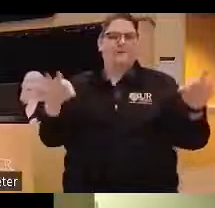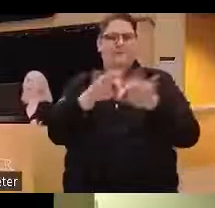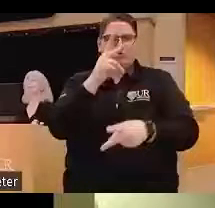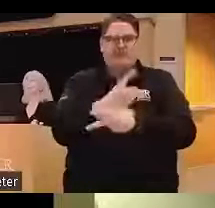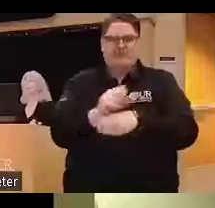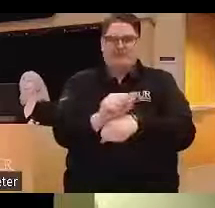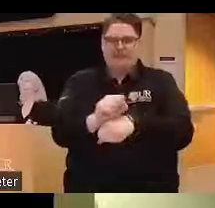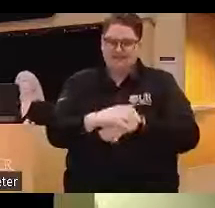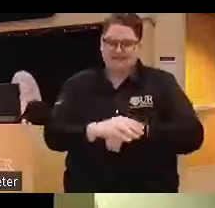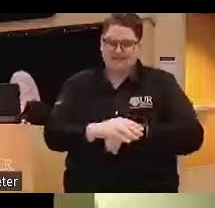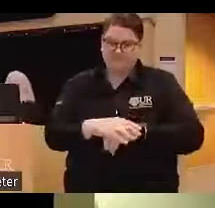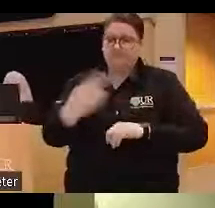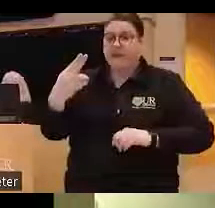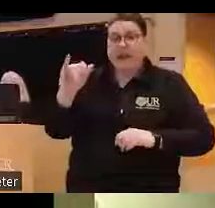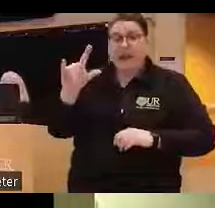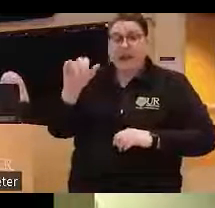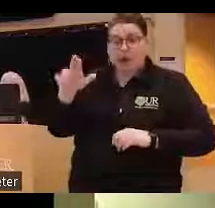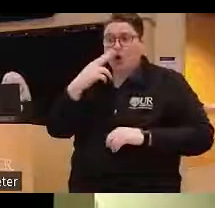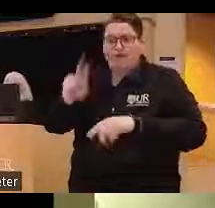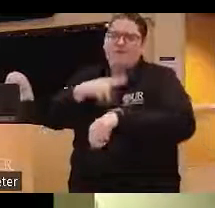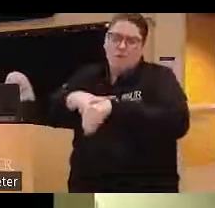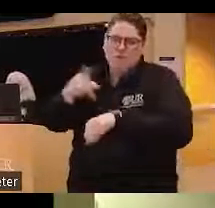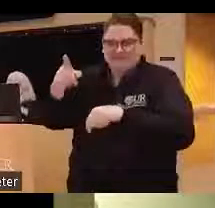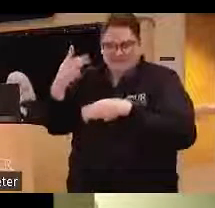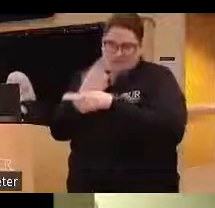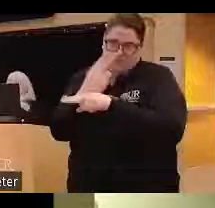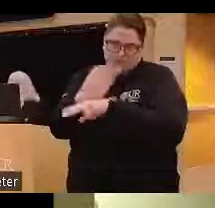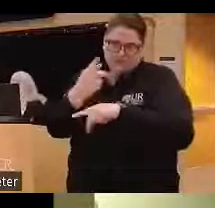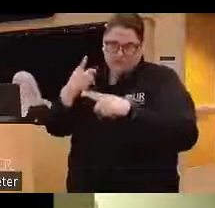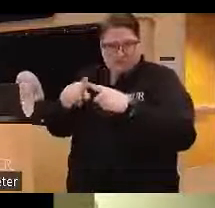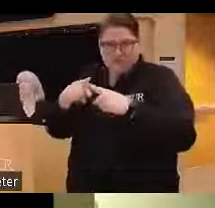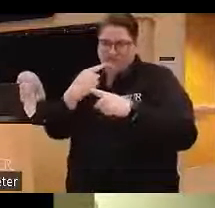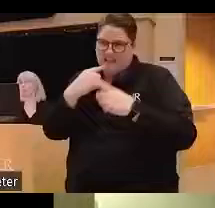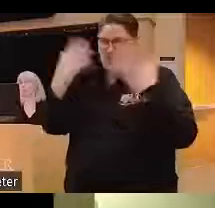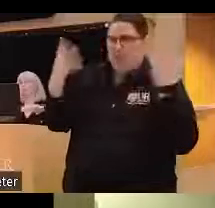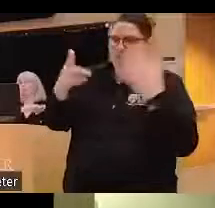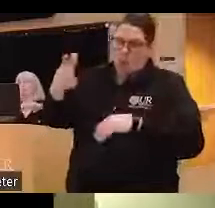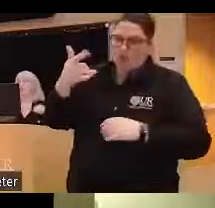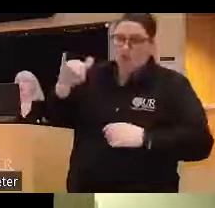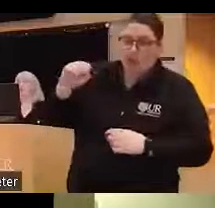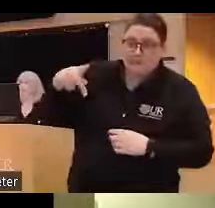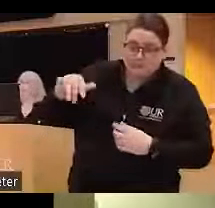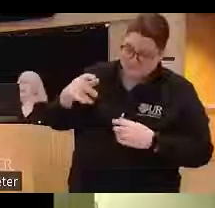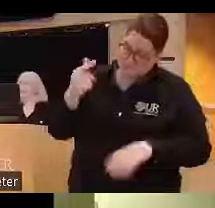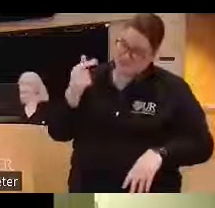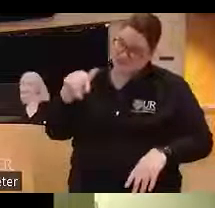Hitler of course used it um to decide Jews were inferior gypsies were inferior but that science